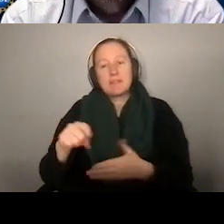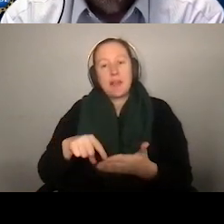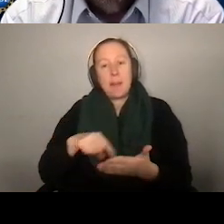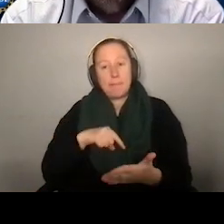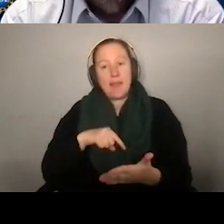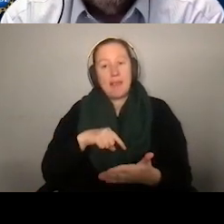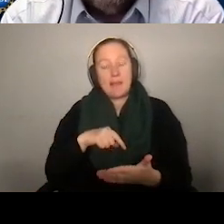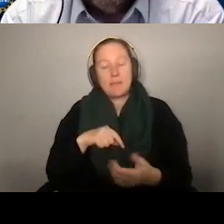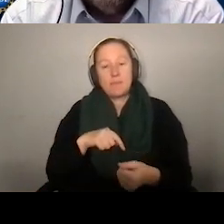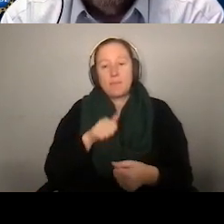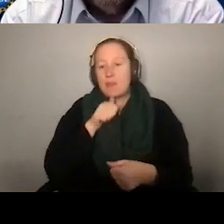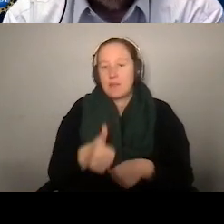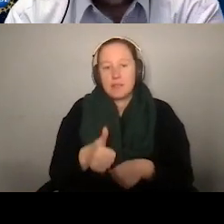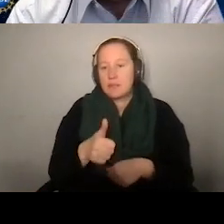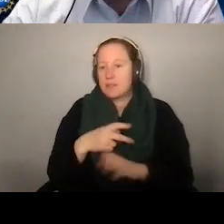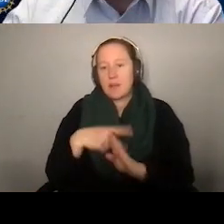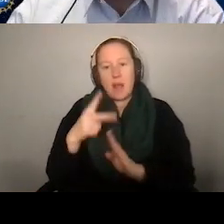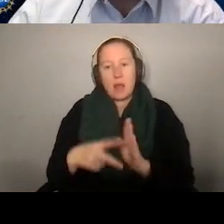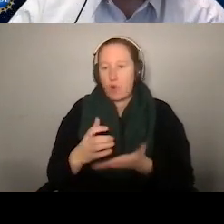it is not program income.